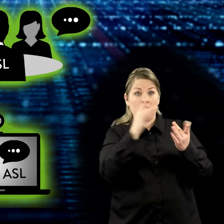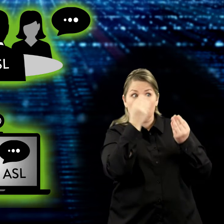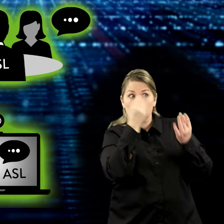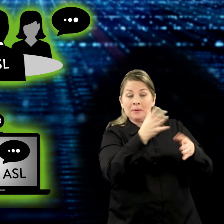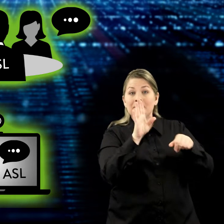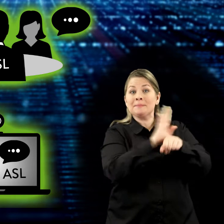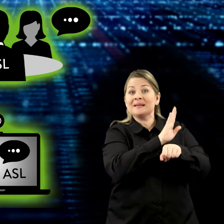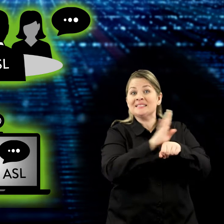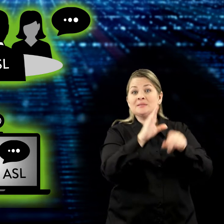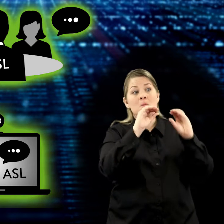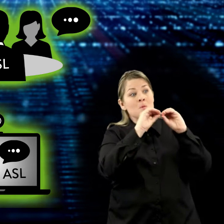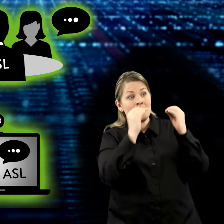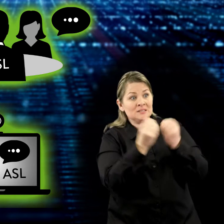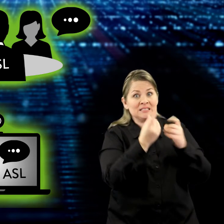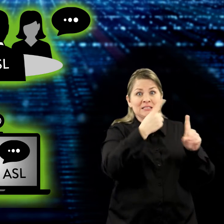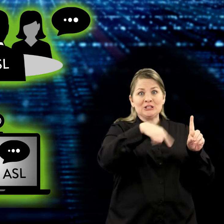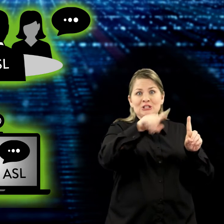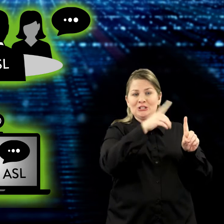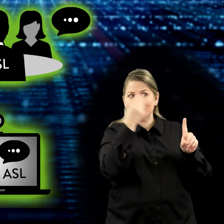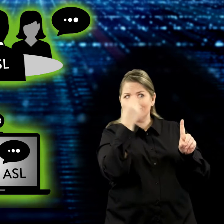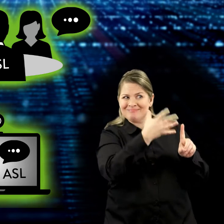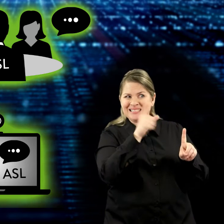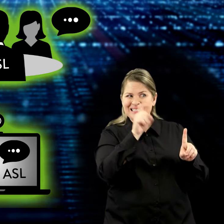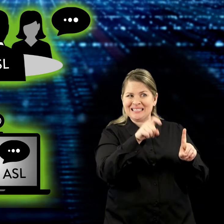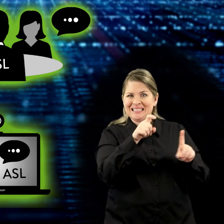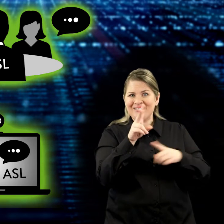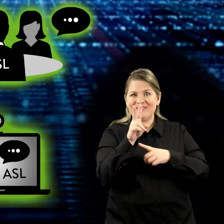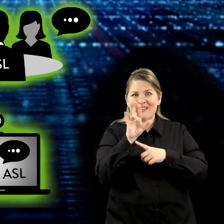In most cases, the business entity or the organization that requests the service,